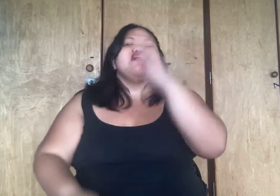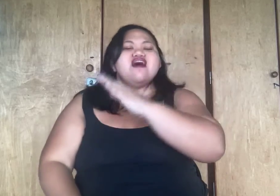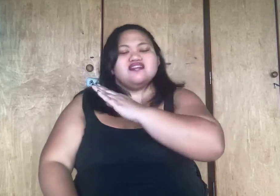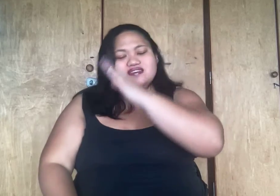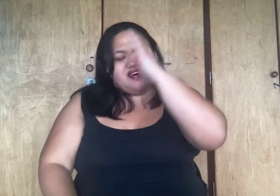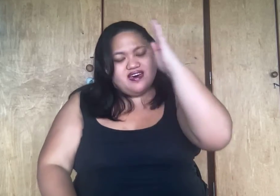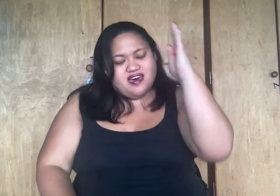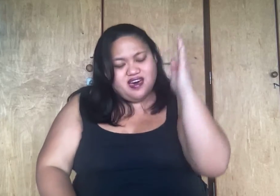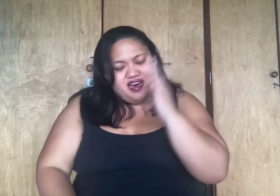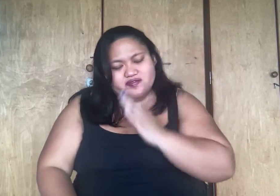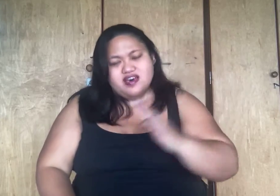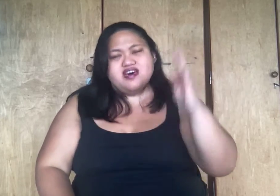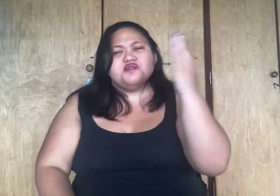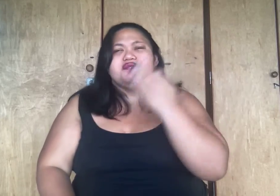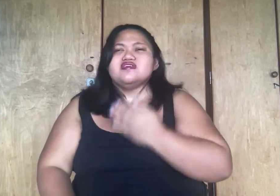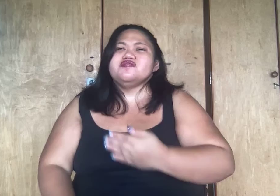... sing like never before ...